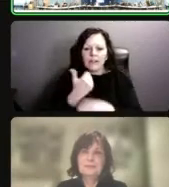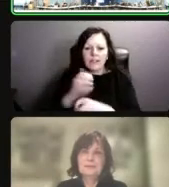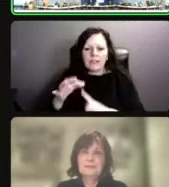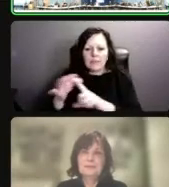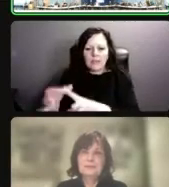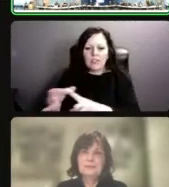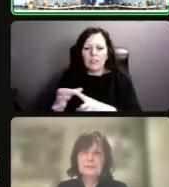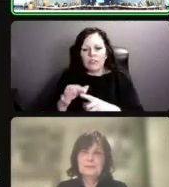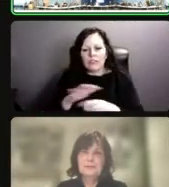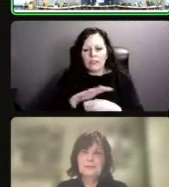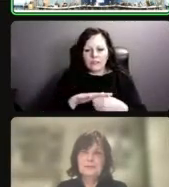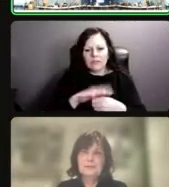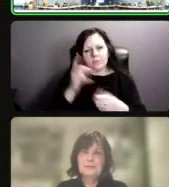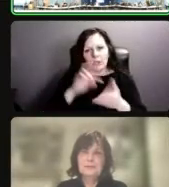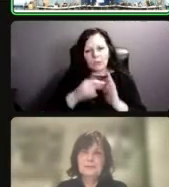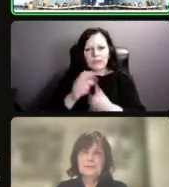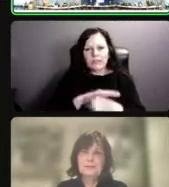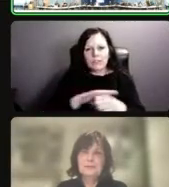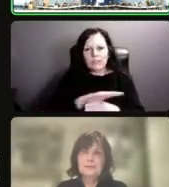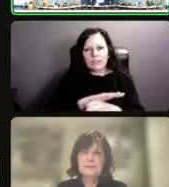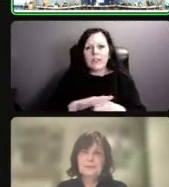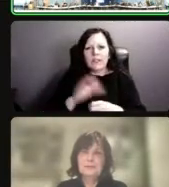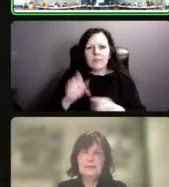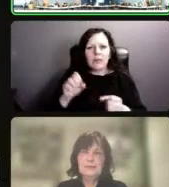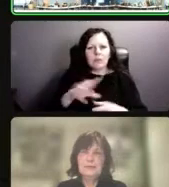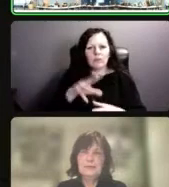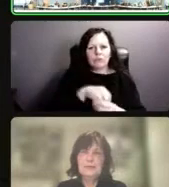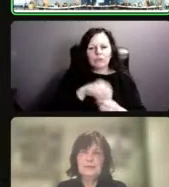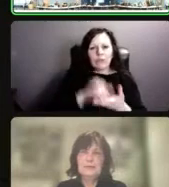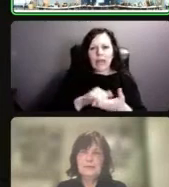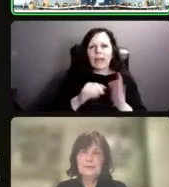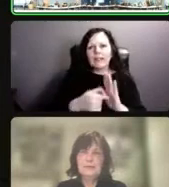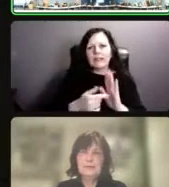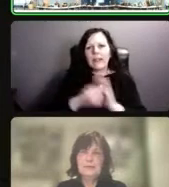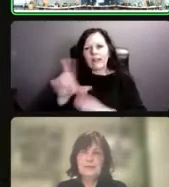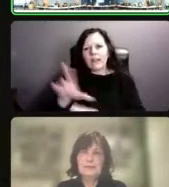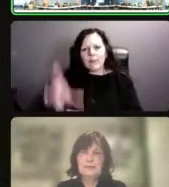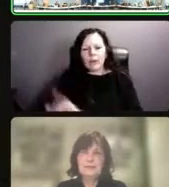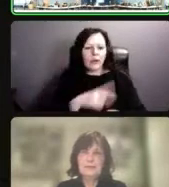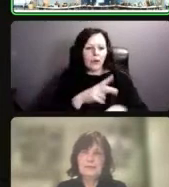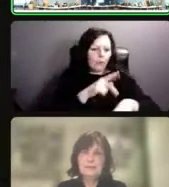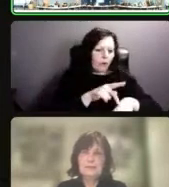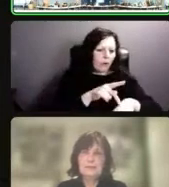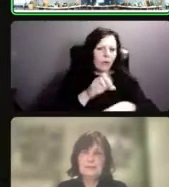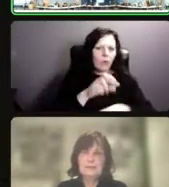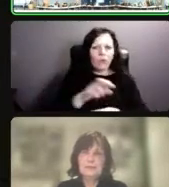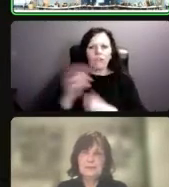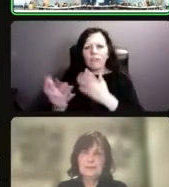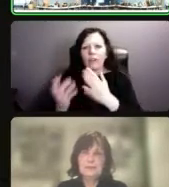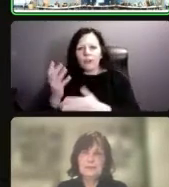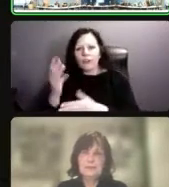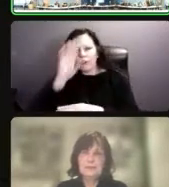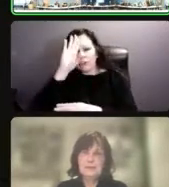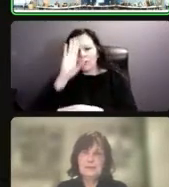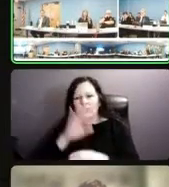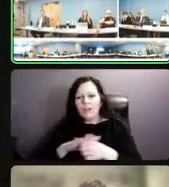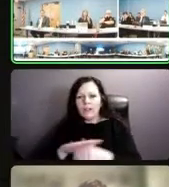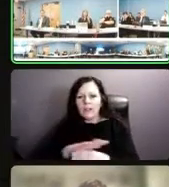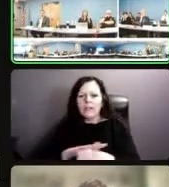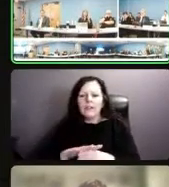OREGON PARTICULARLY IN THE MORE RURAL COUNTIES OF FORMING SPECIAL PURPOSE DISTRICTS IN ORDER TO GRAB SOME OF THAT LEVY